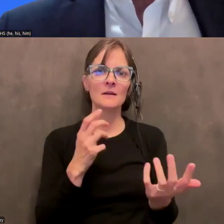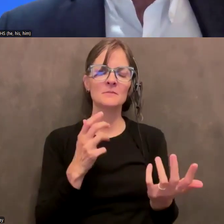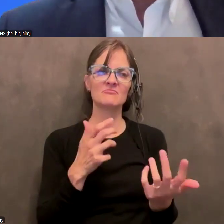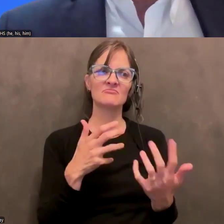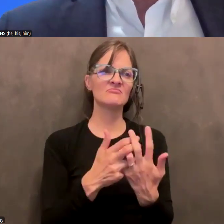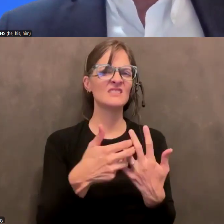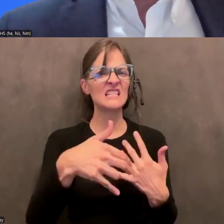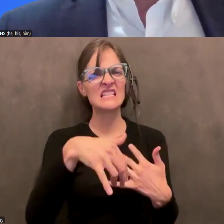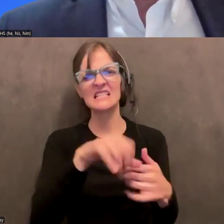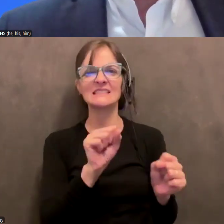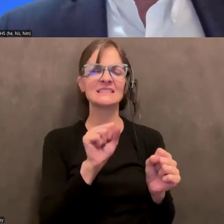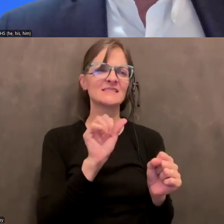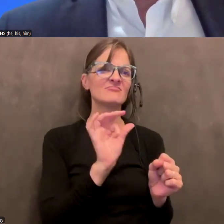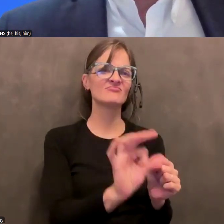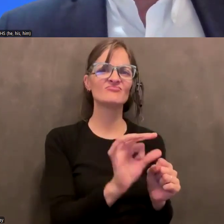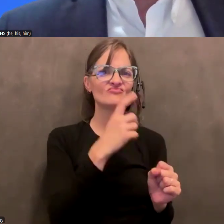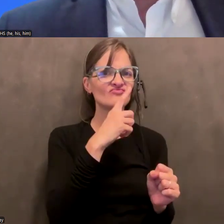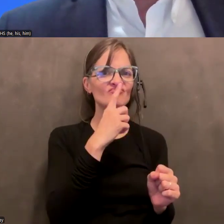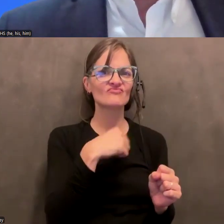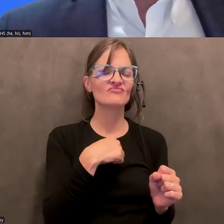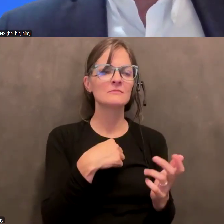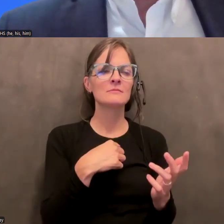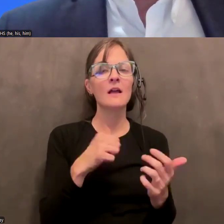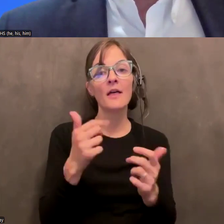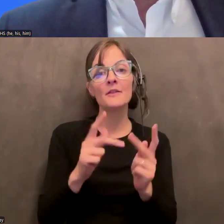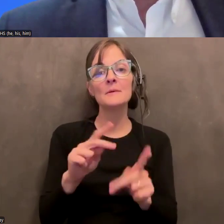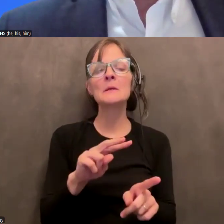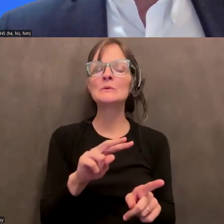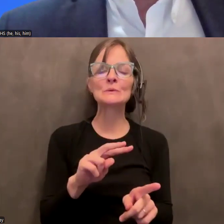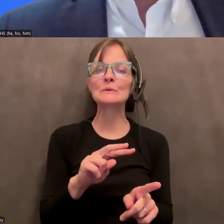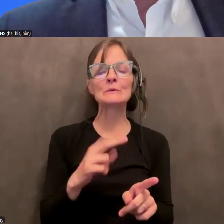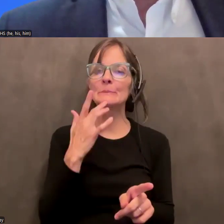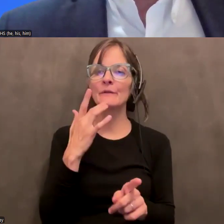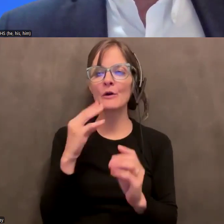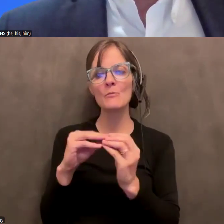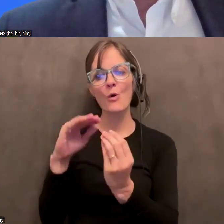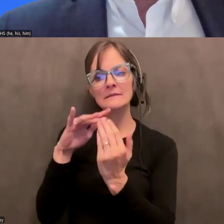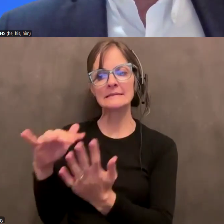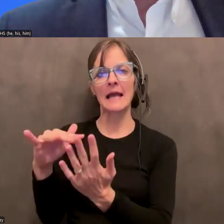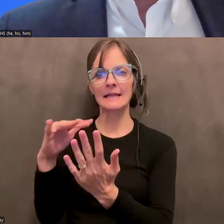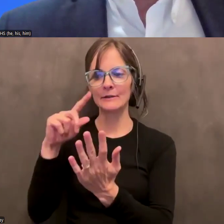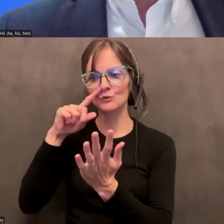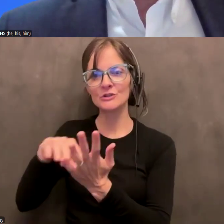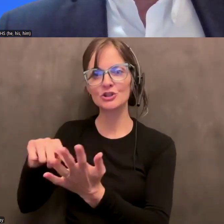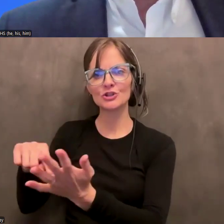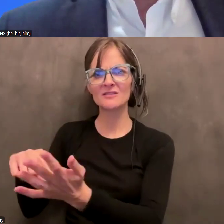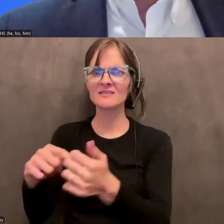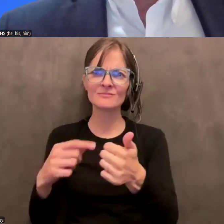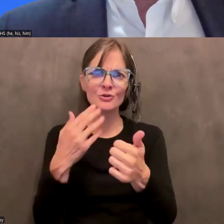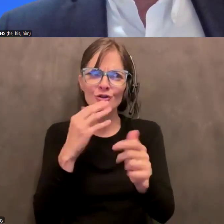I think I'm gonna be in the more academic or research side. It also looks great on their college resume. It looks great on their resume